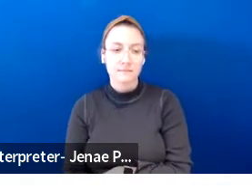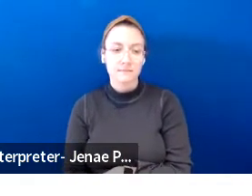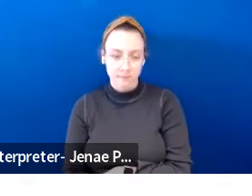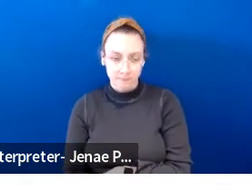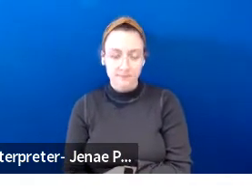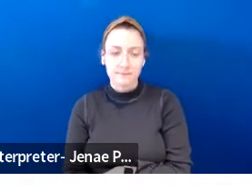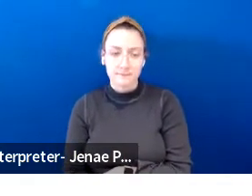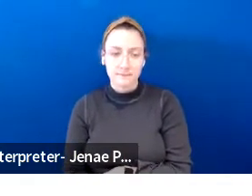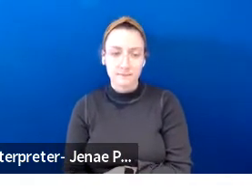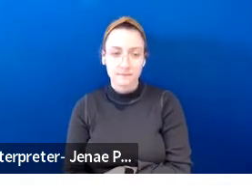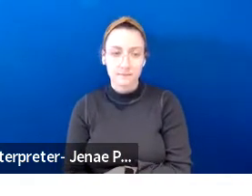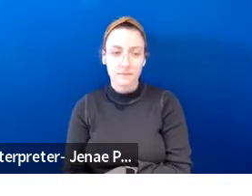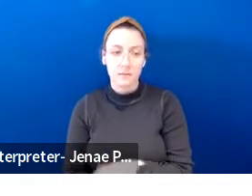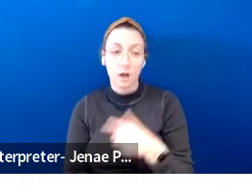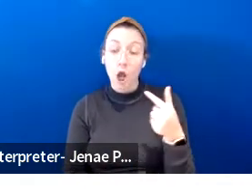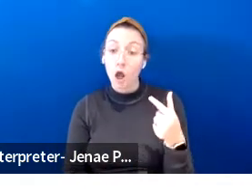so goals, again,